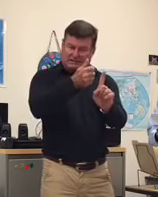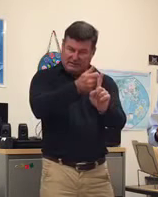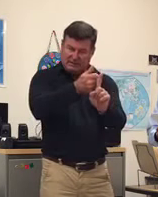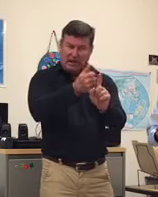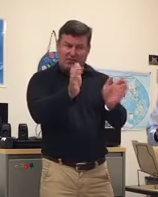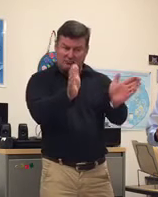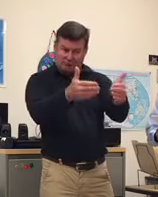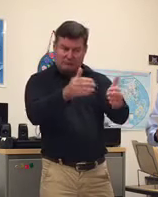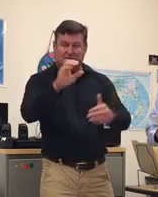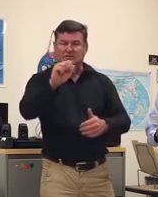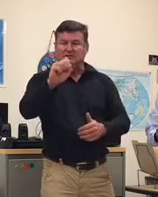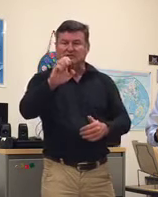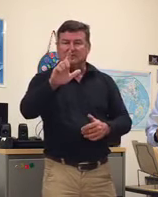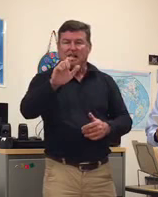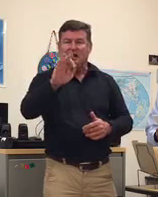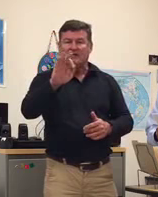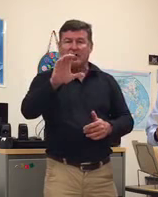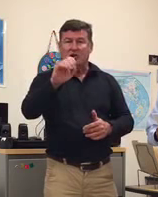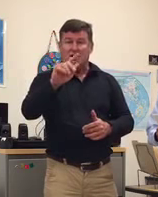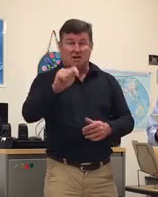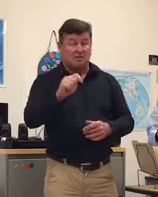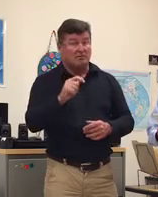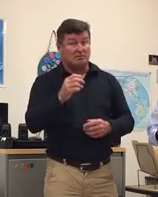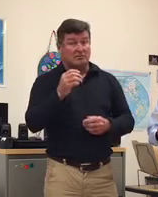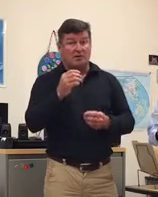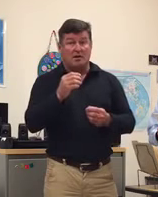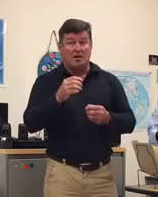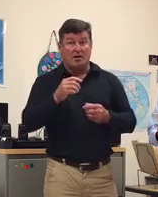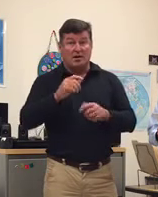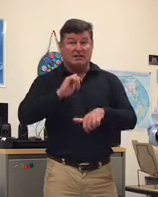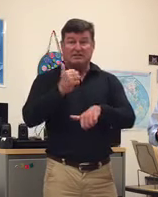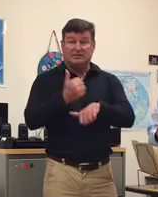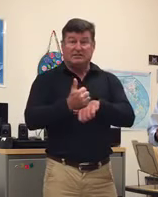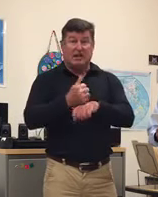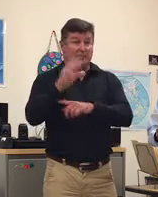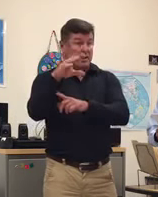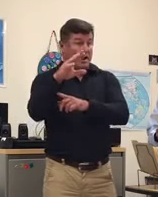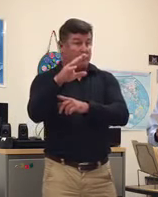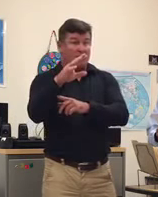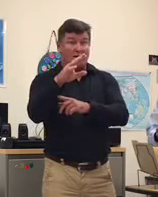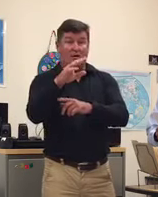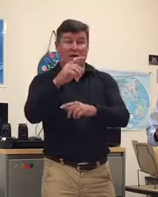with these self contained special education classrooms and settings, having cameras is not automatic.